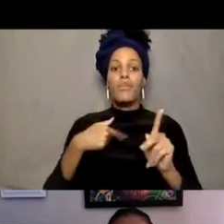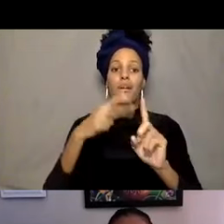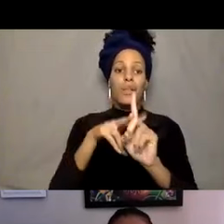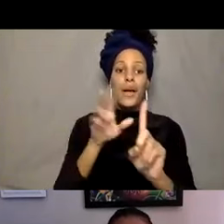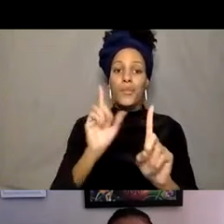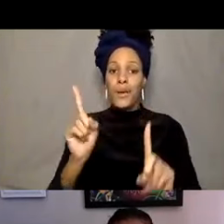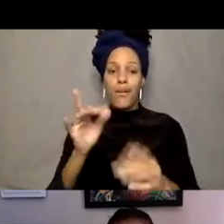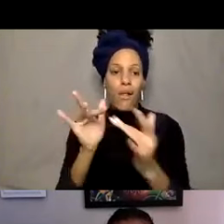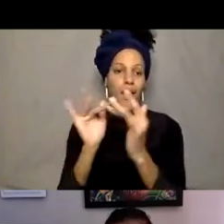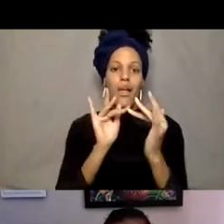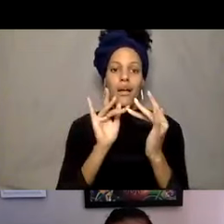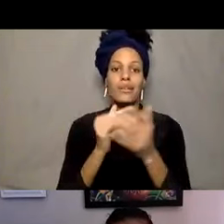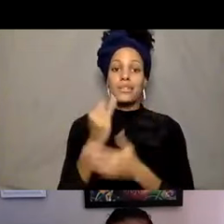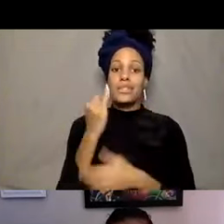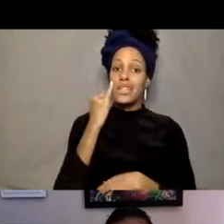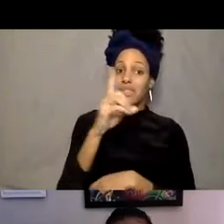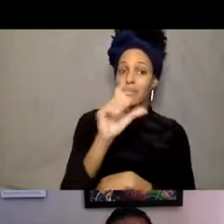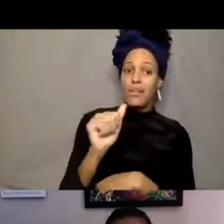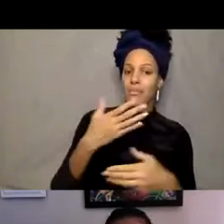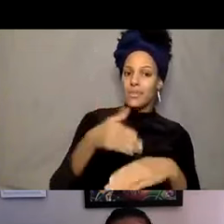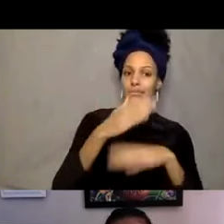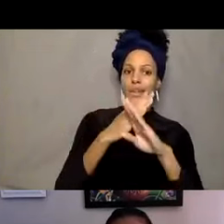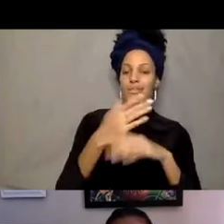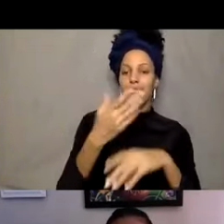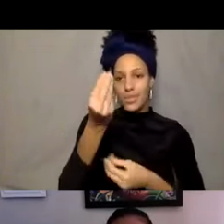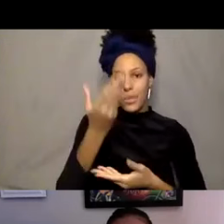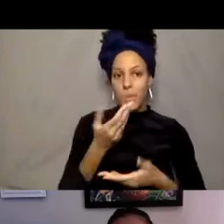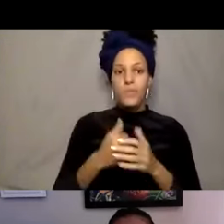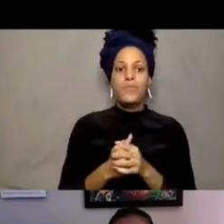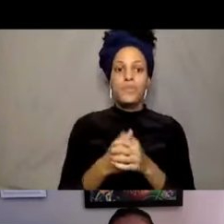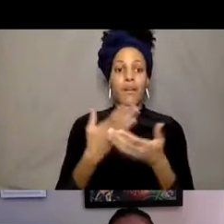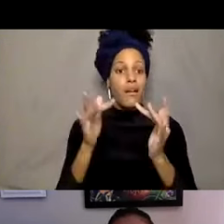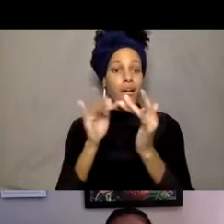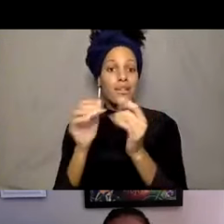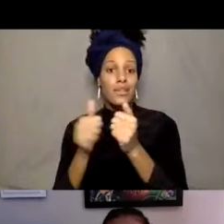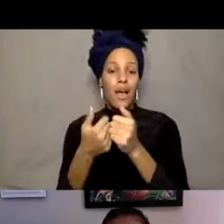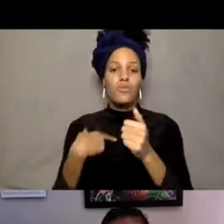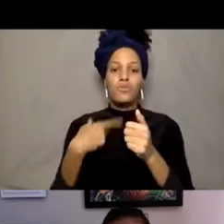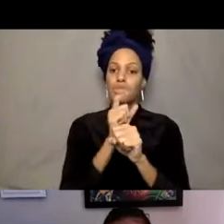Contact us to begin a conversation about how to make sure you can have an equal opportunity to apply.